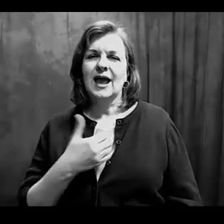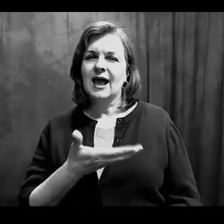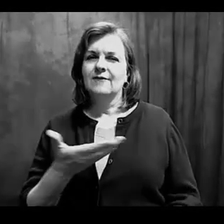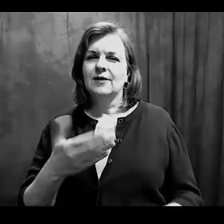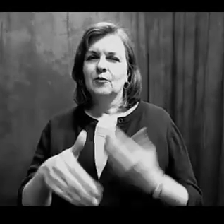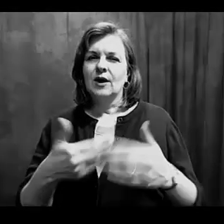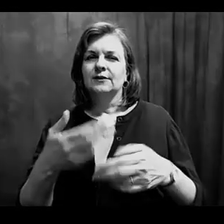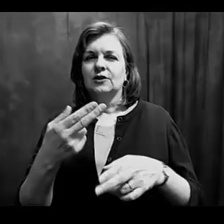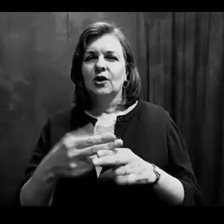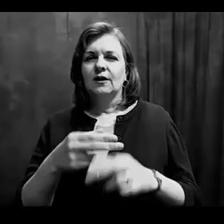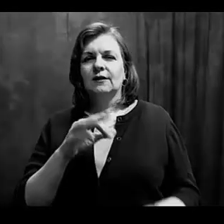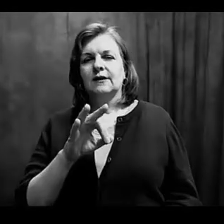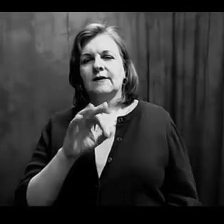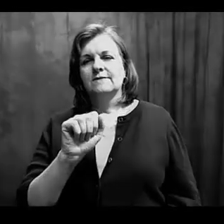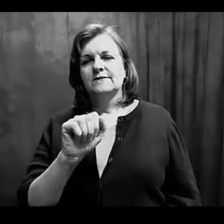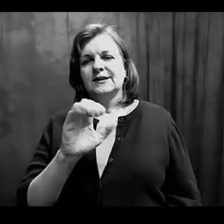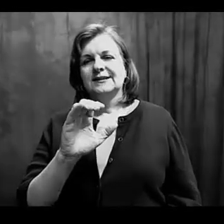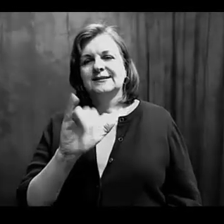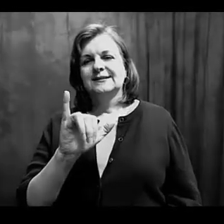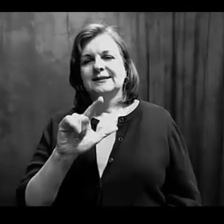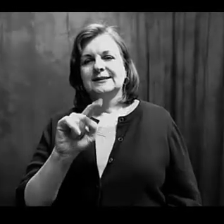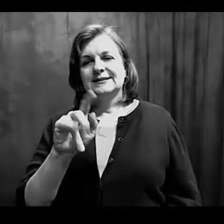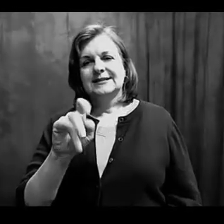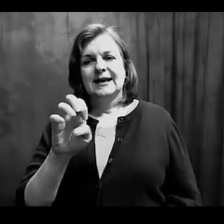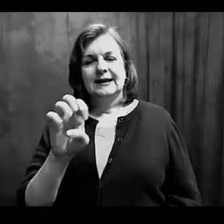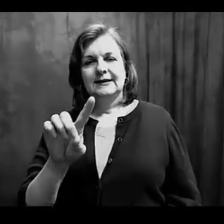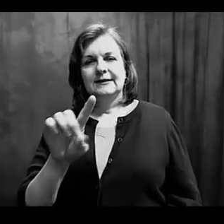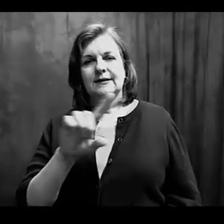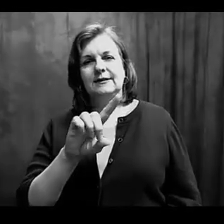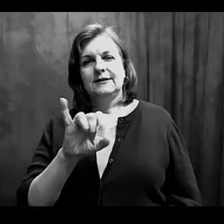we do have something known as facilitated diffusion and diffusion be careful because we